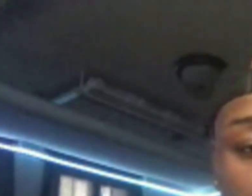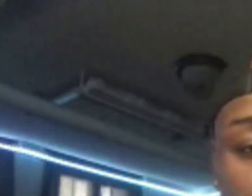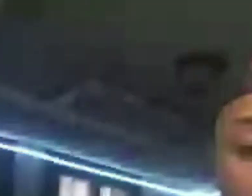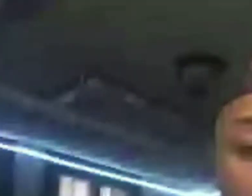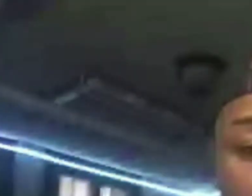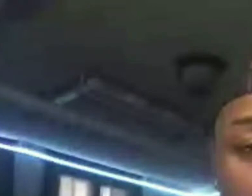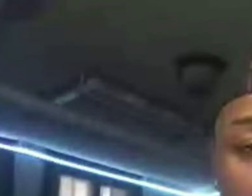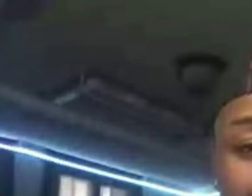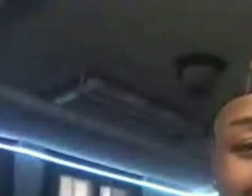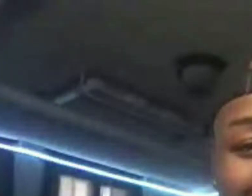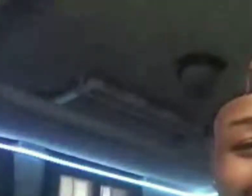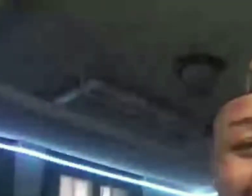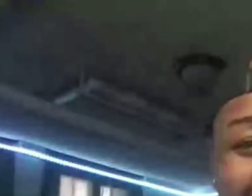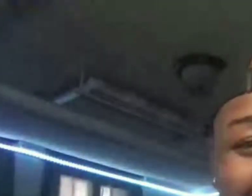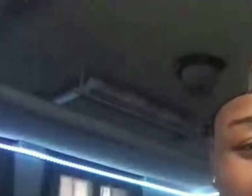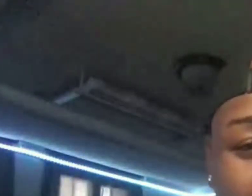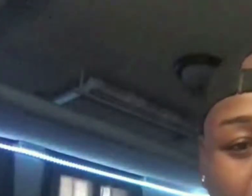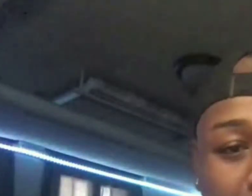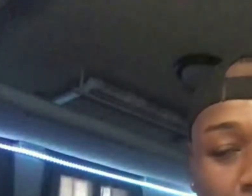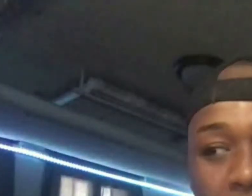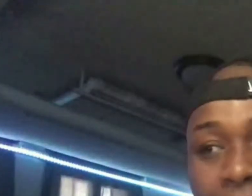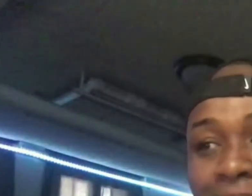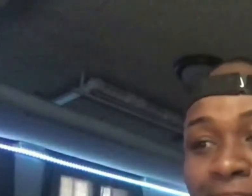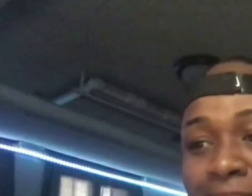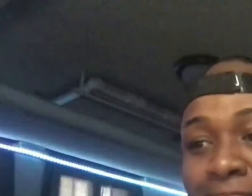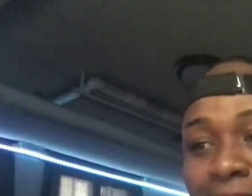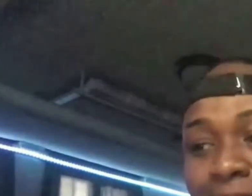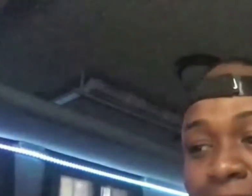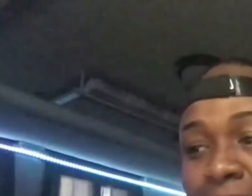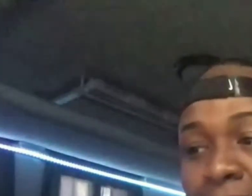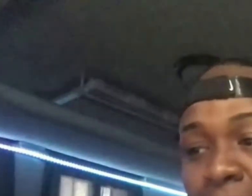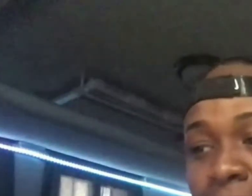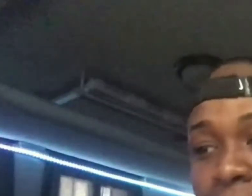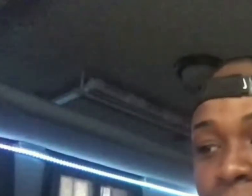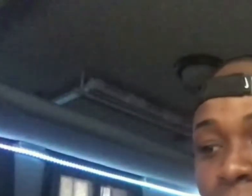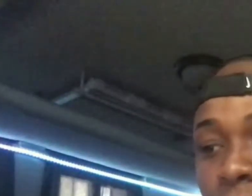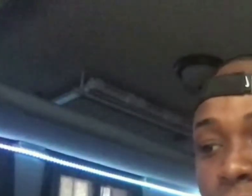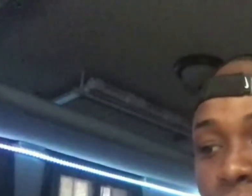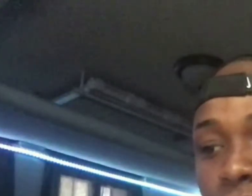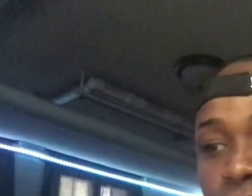hello hey how are you guys doing i'm doing pretty well how's your day been